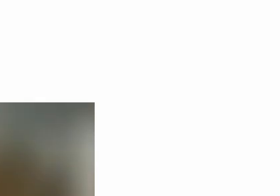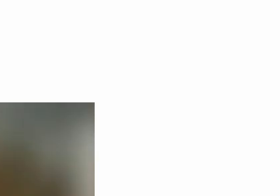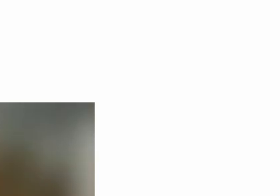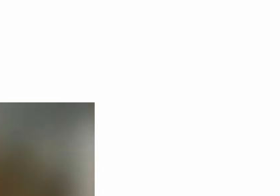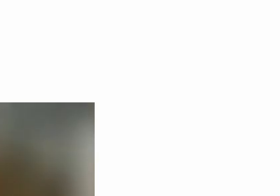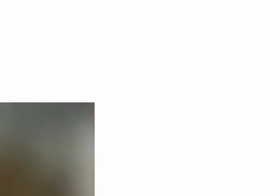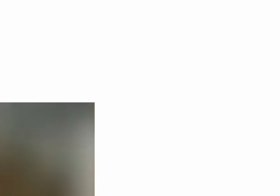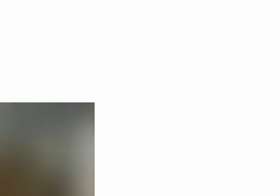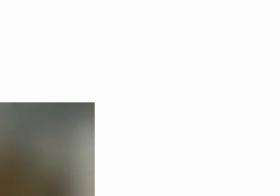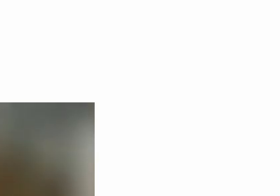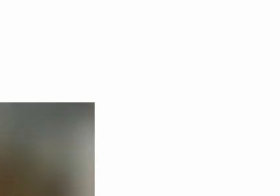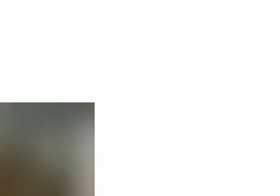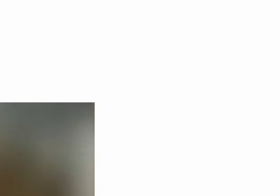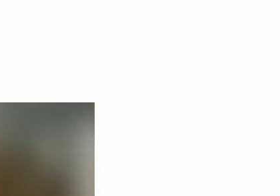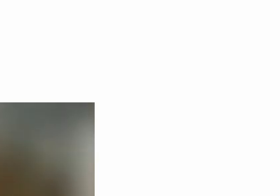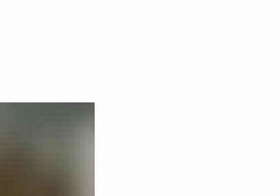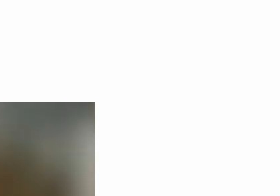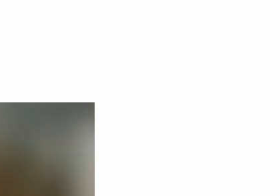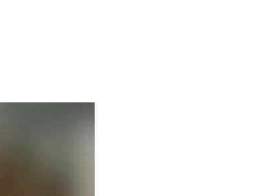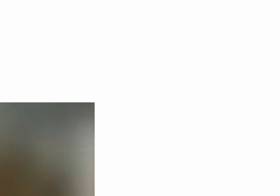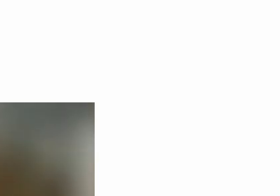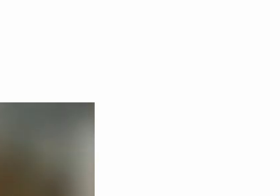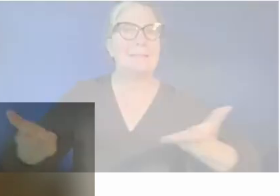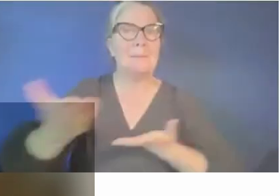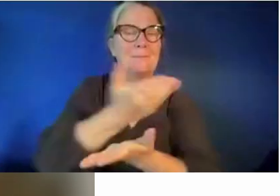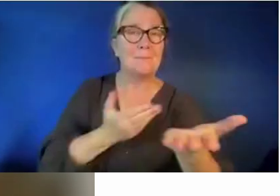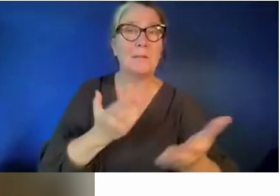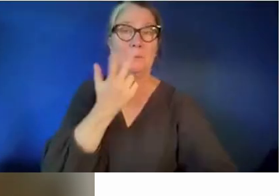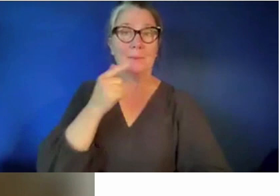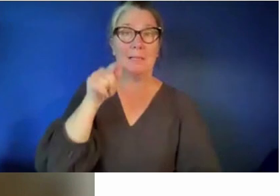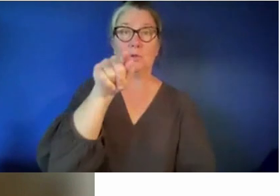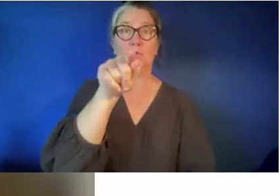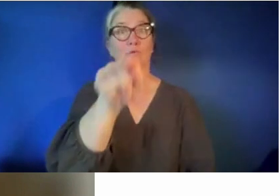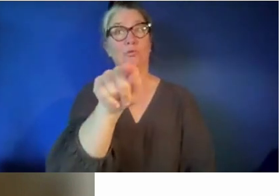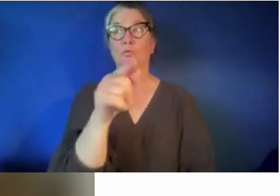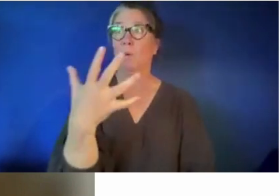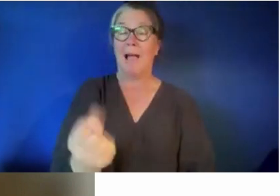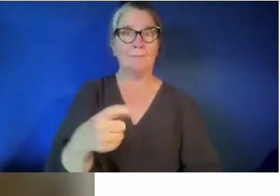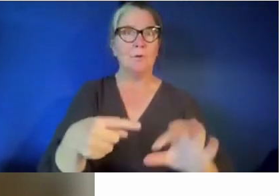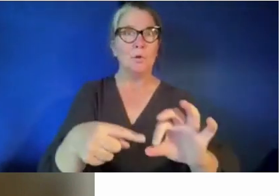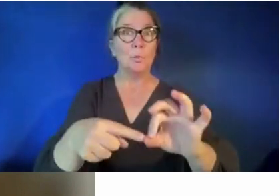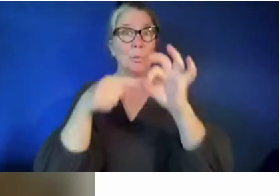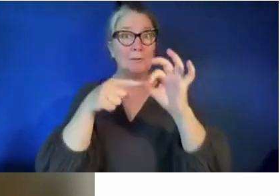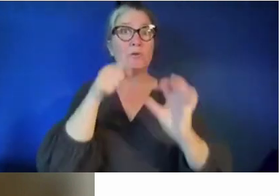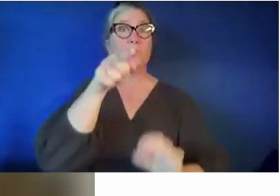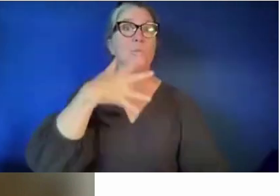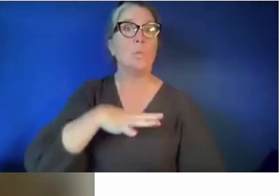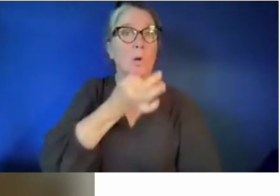through that Slido question and answer chat function soon as you think of it. Don't sit on that question, put it through. Okay.